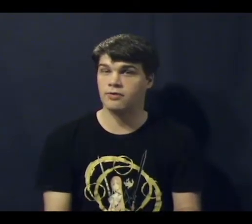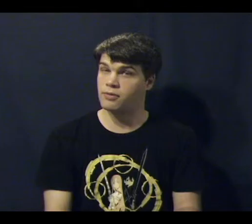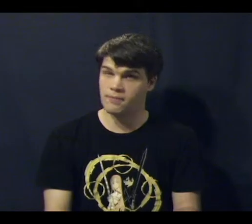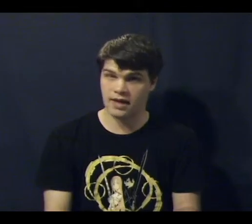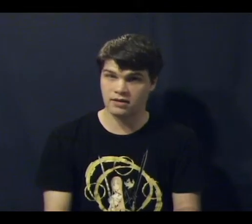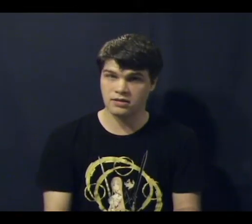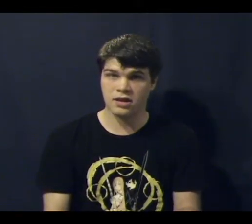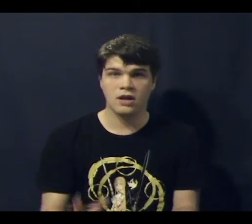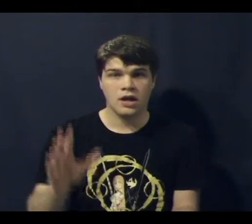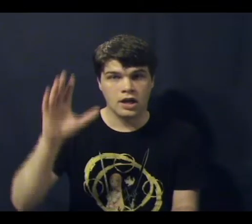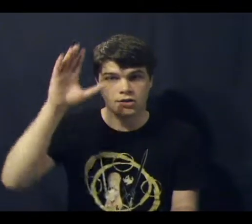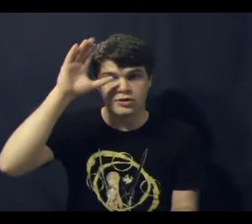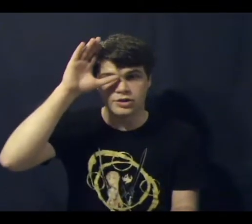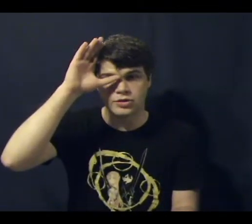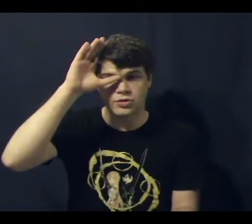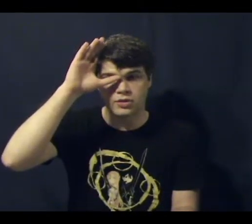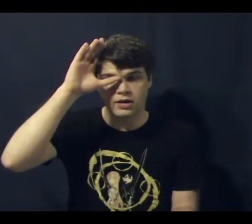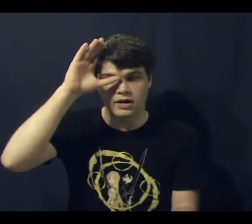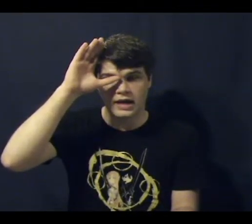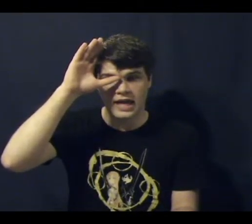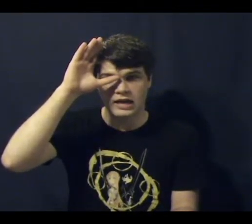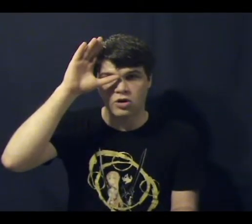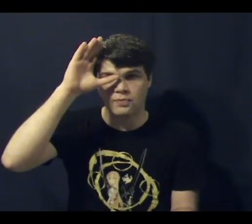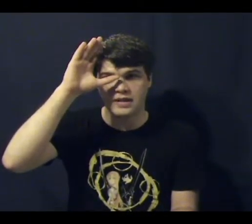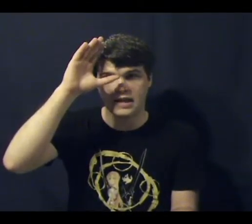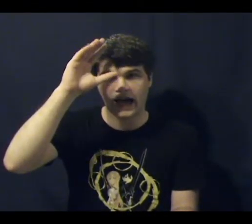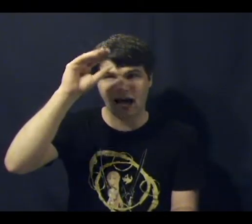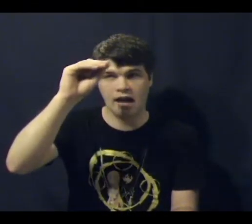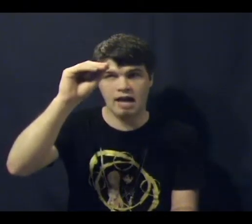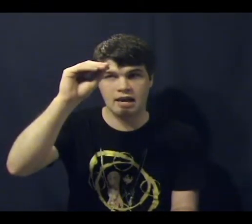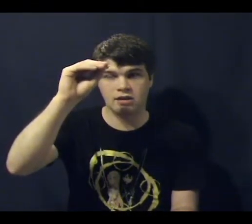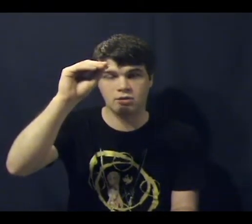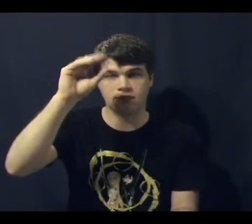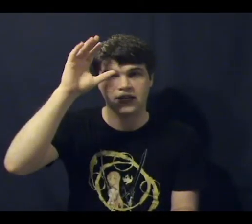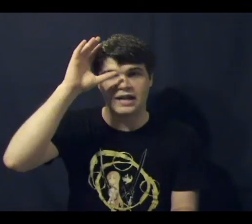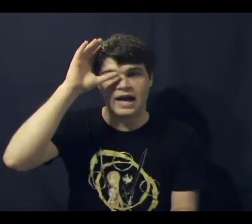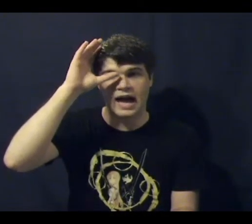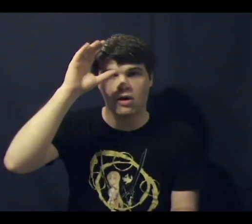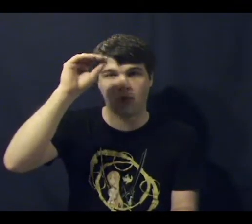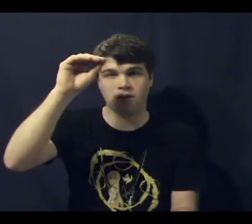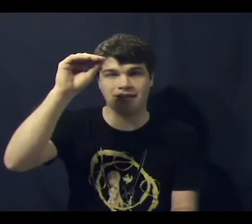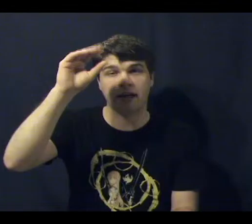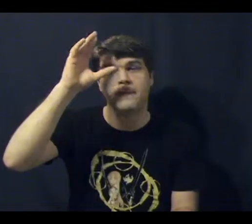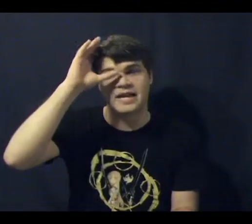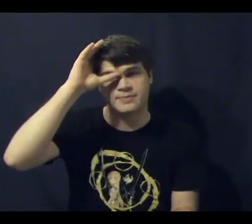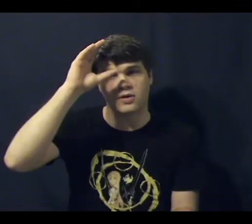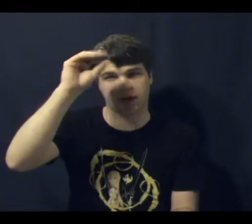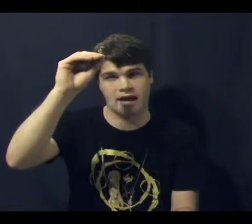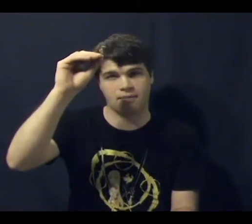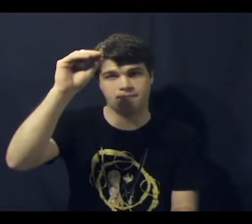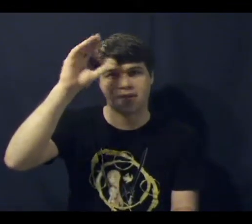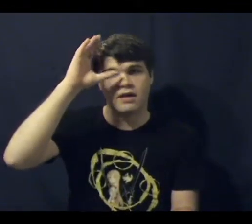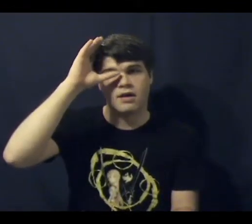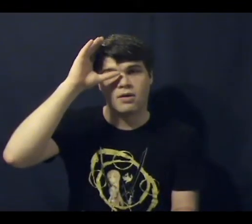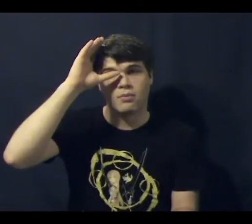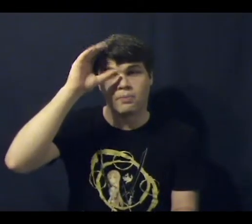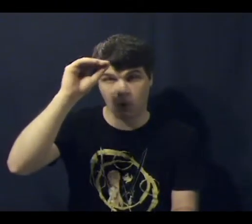for male, you're gonna do hand open and close it, outward like a baseball cap. Boy.